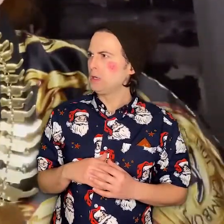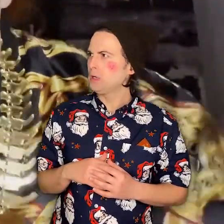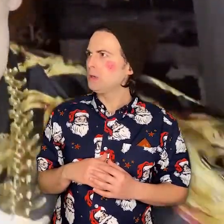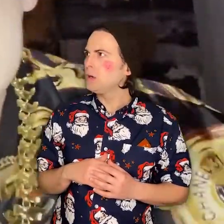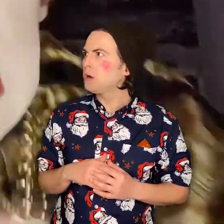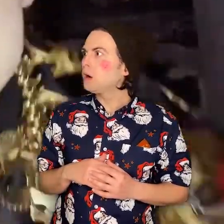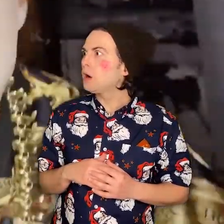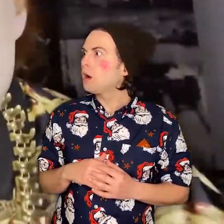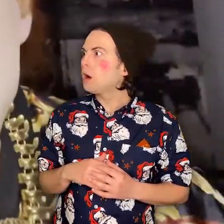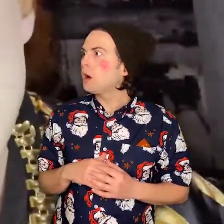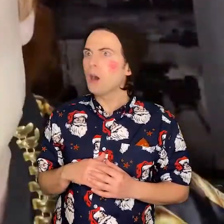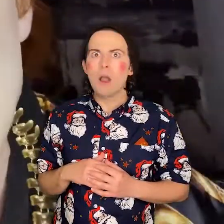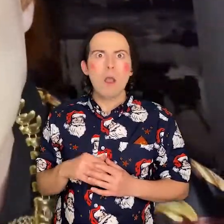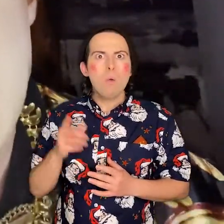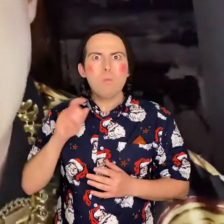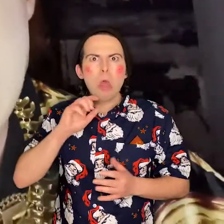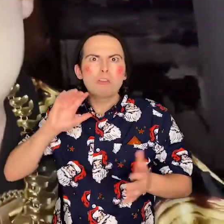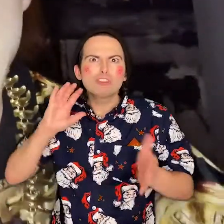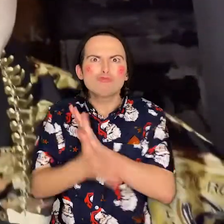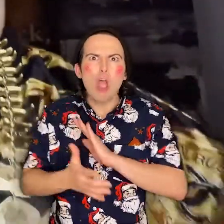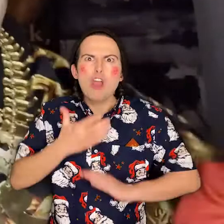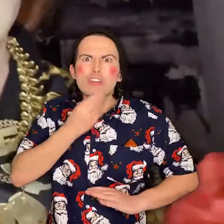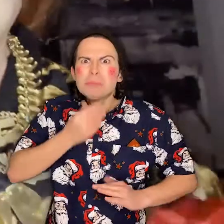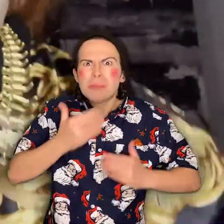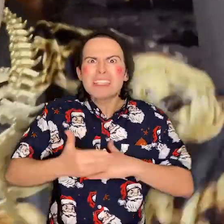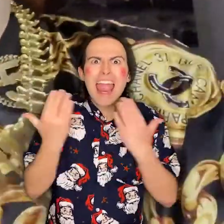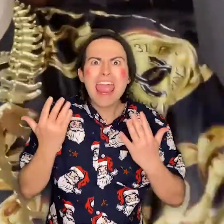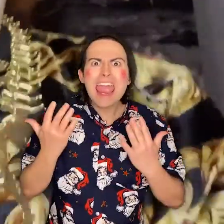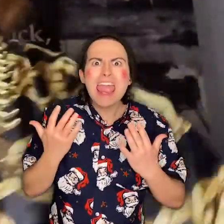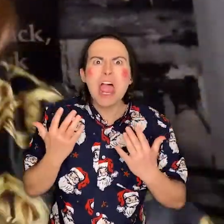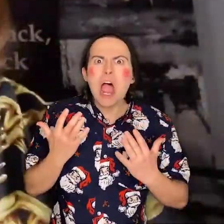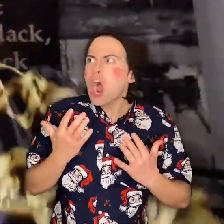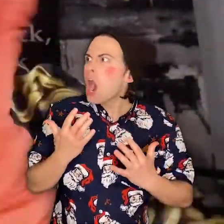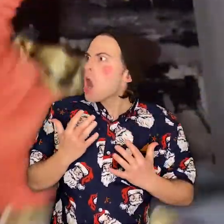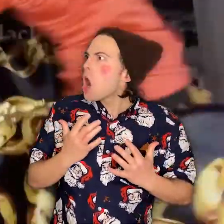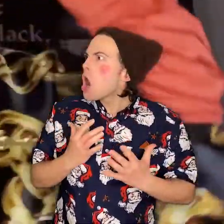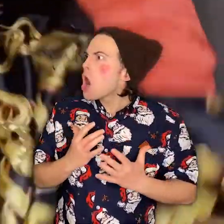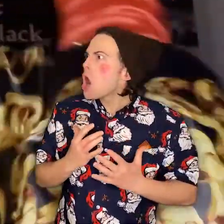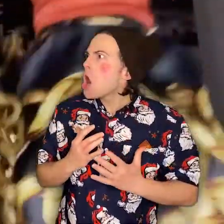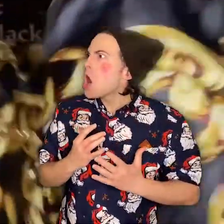them Christmas day, I’ll make them pay, watch